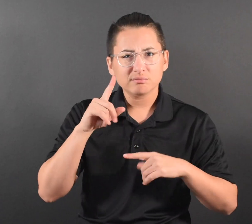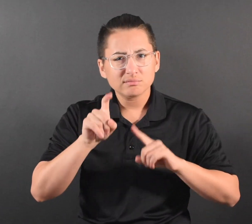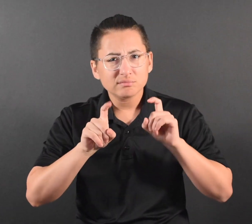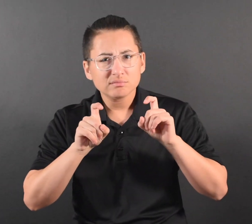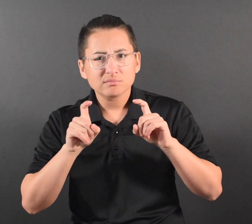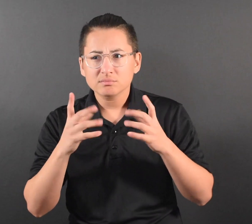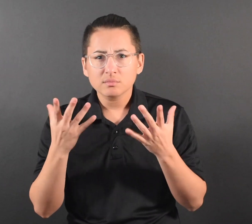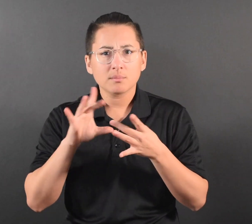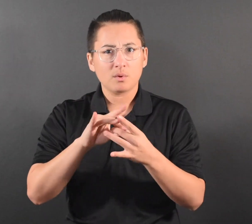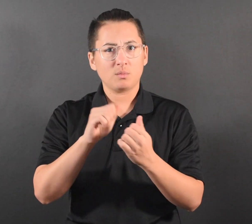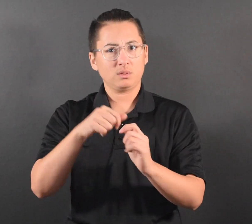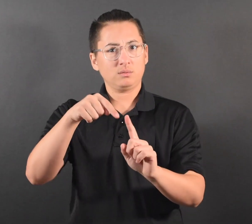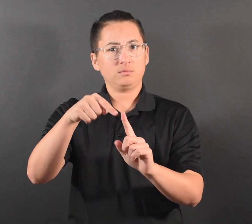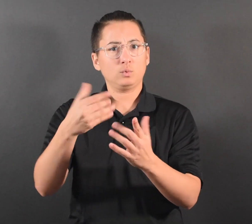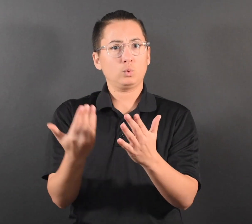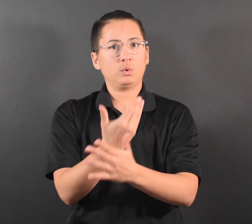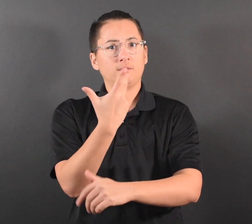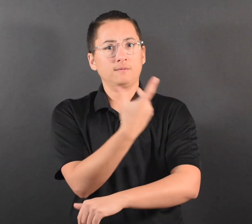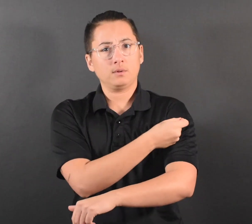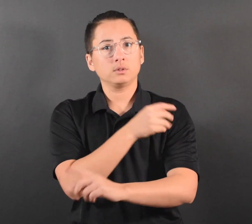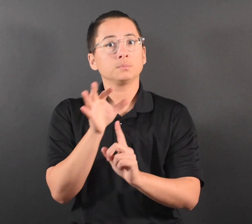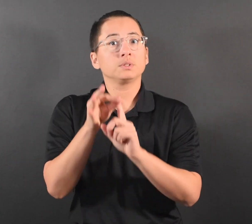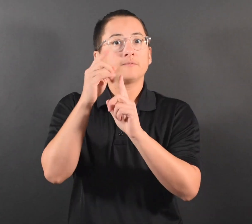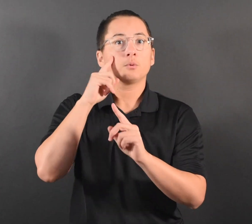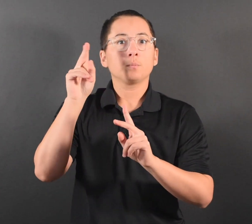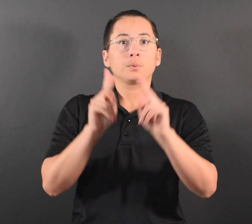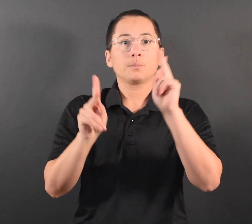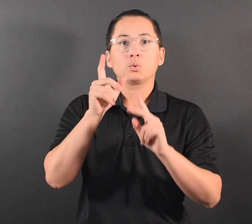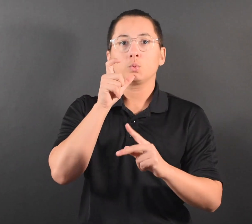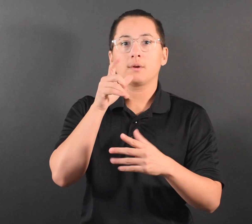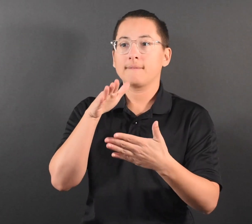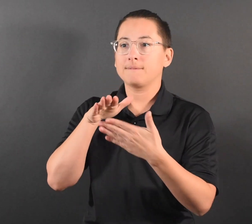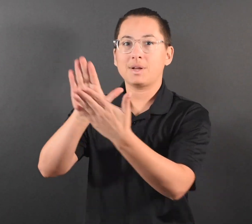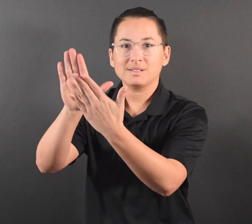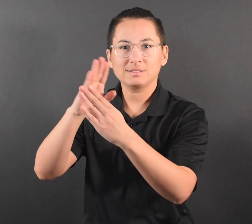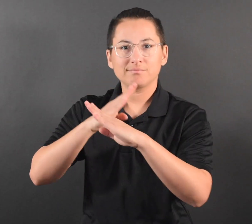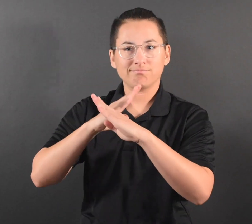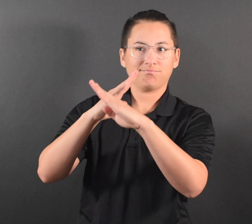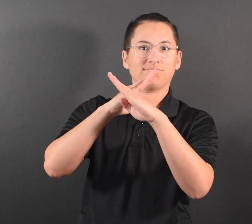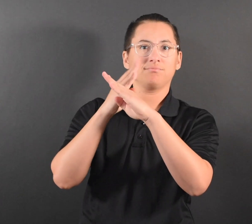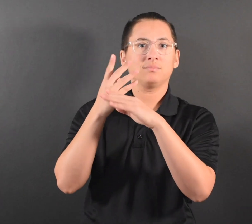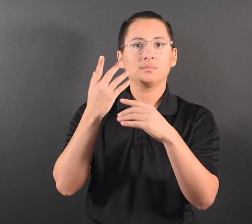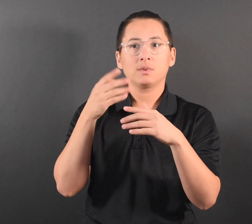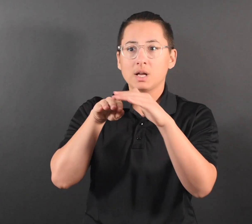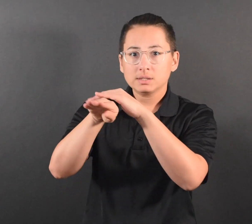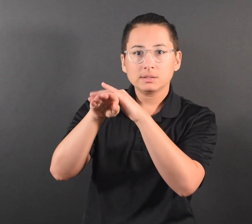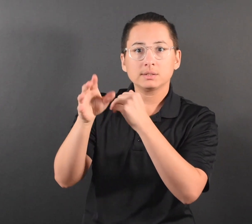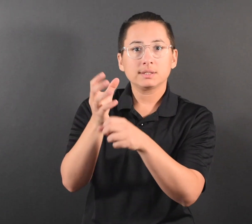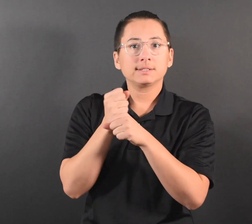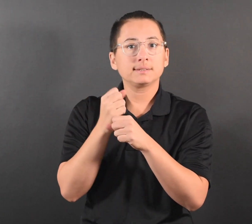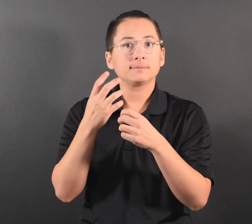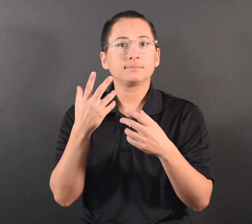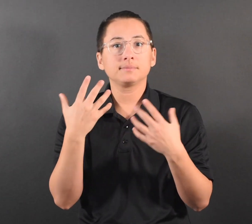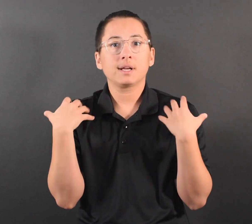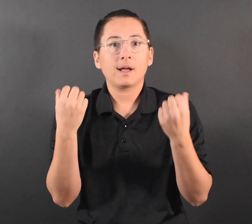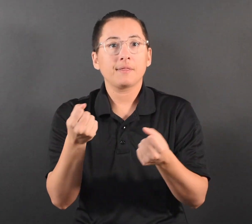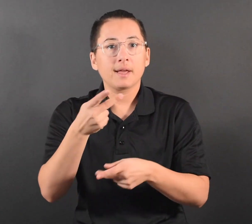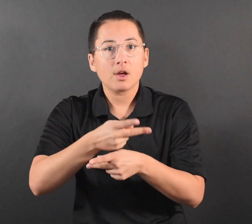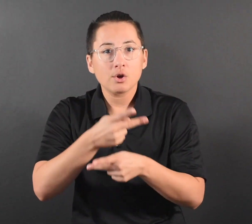It is normal to have concerns and questions about a new vaccine, especially for those that face barriers to accessing health